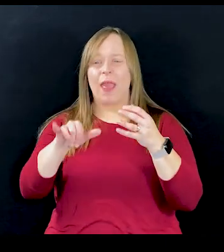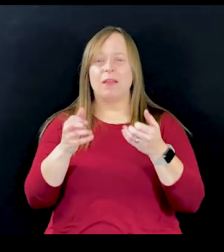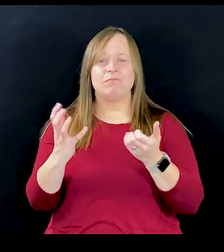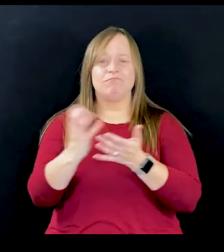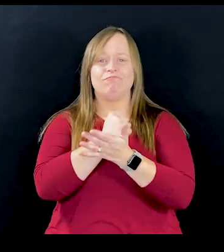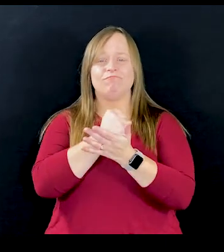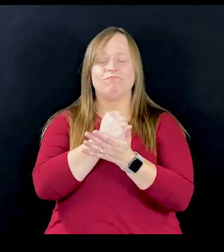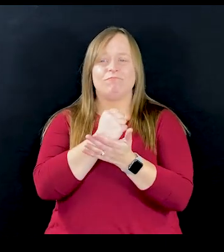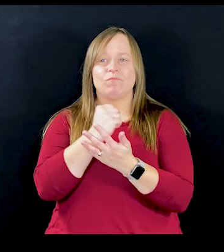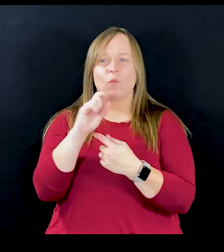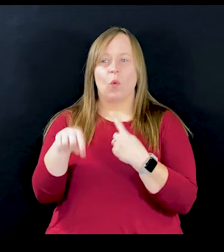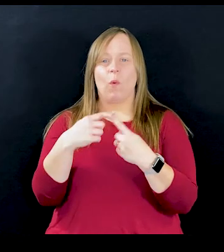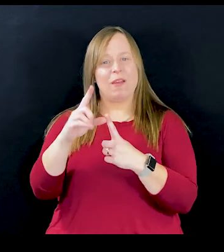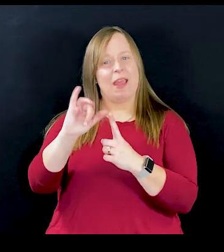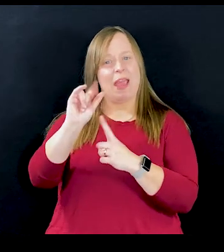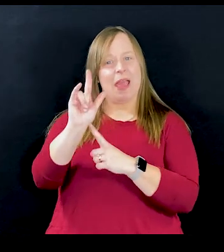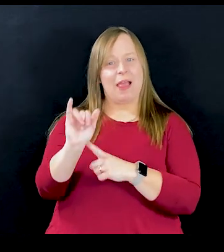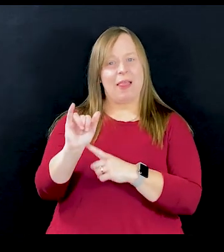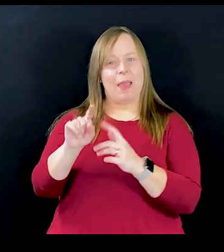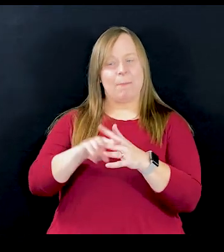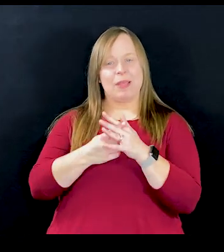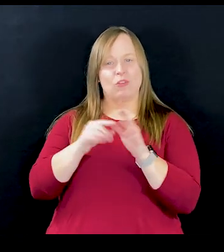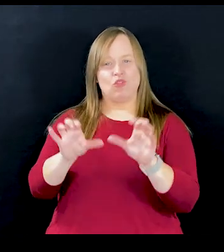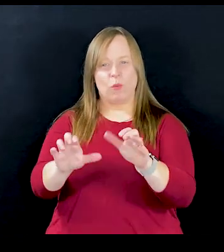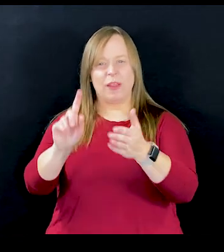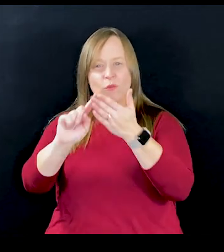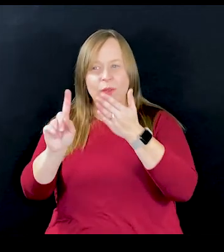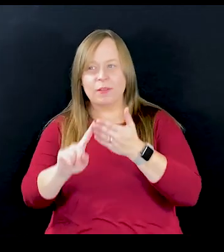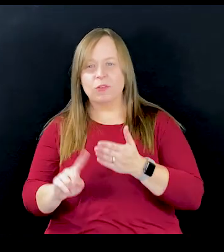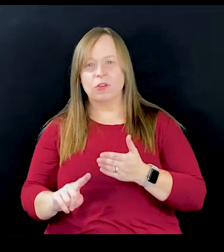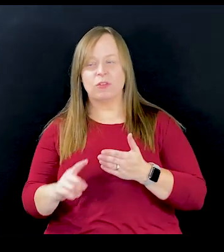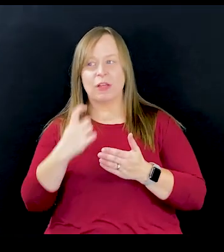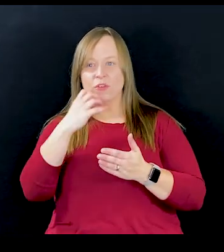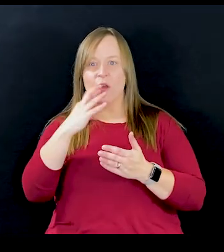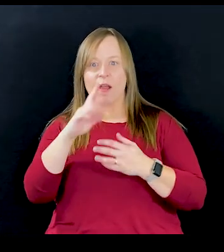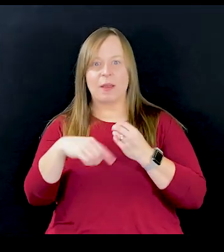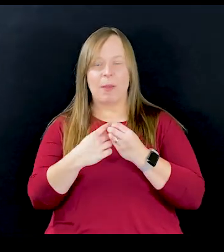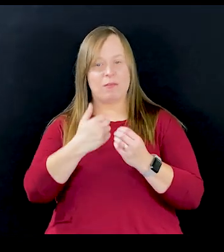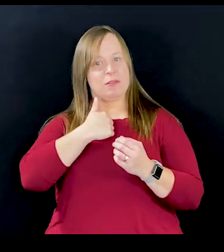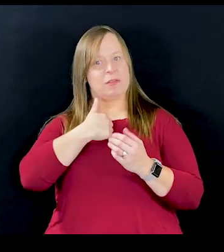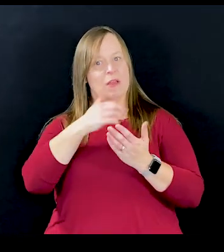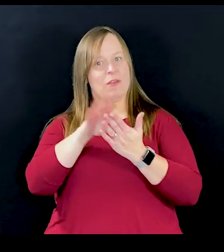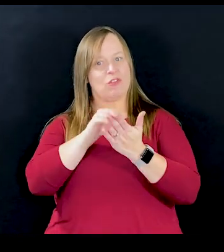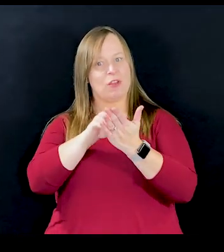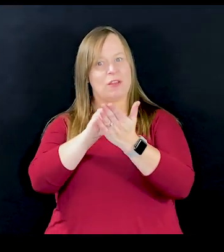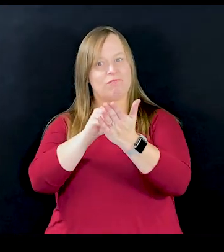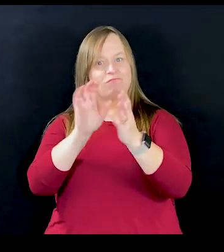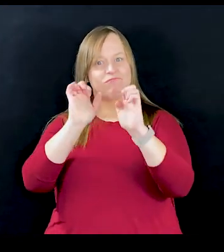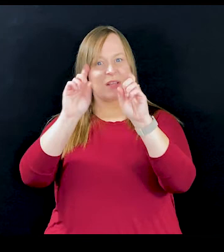And I think that once an ally begins doing that research, they talked, about that self education to the extent